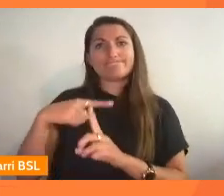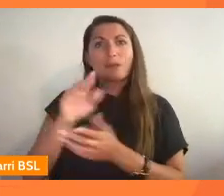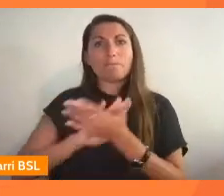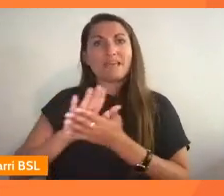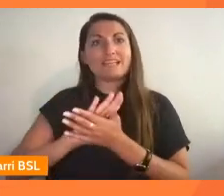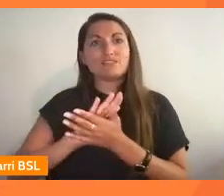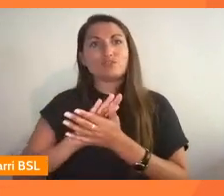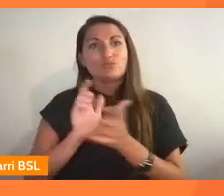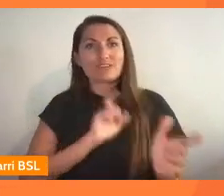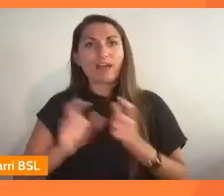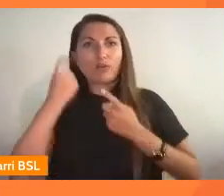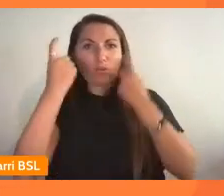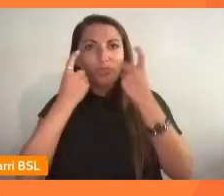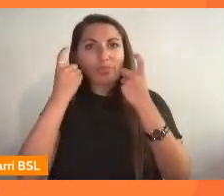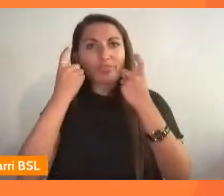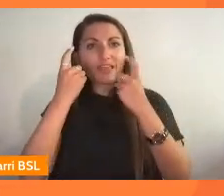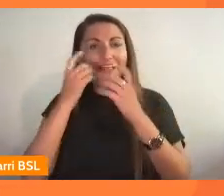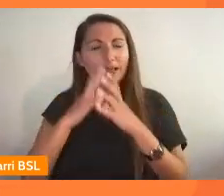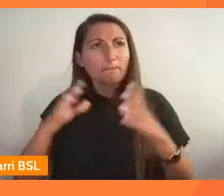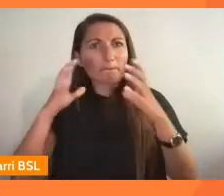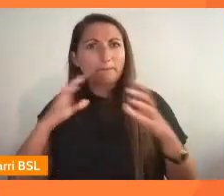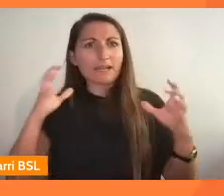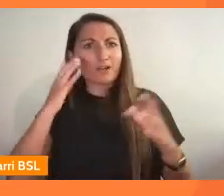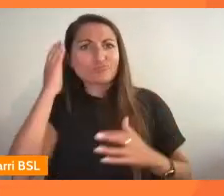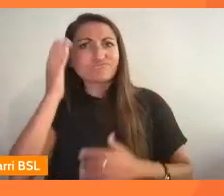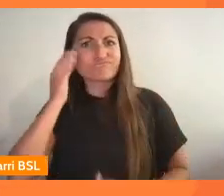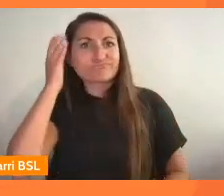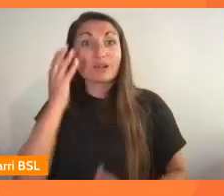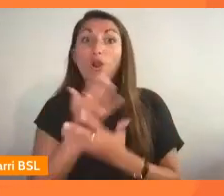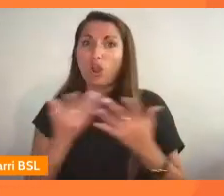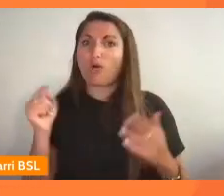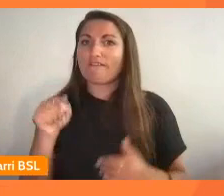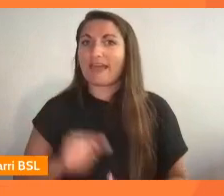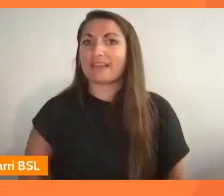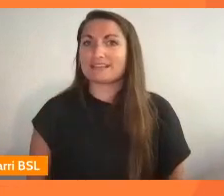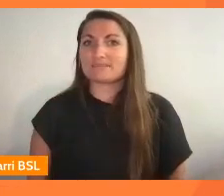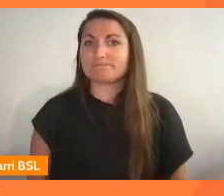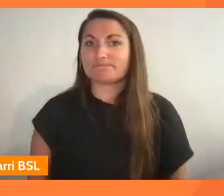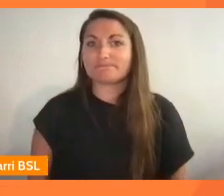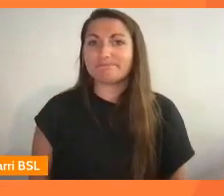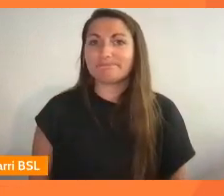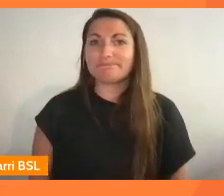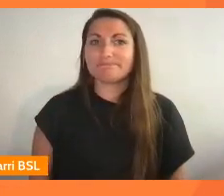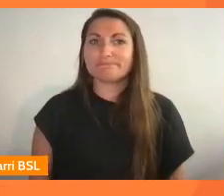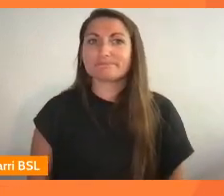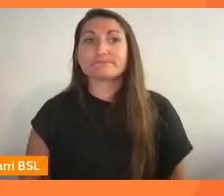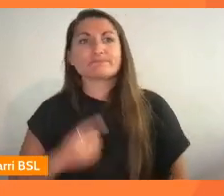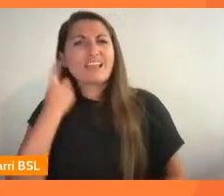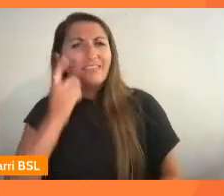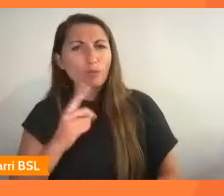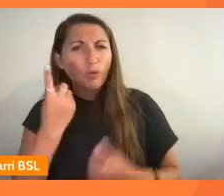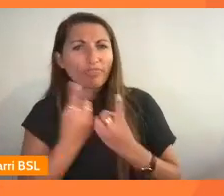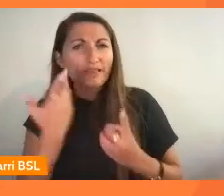So there was a lot of that. Obviously one of the things you mentioned in your talk there,